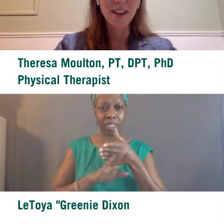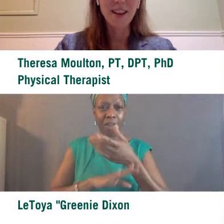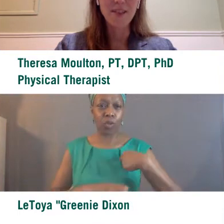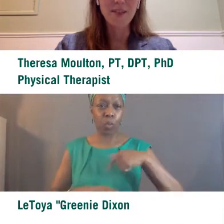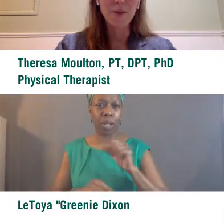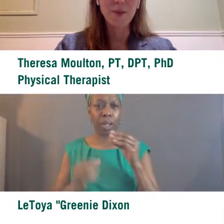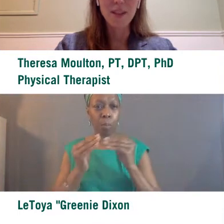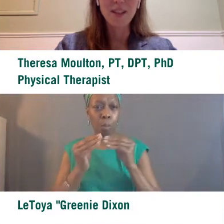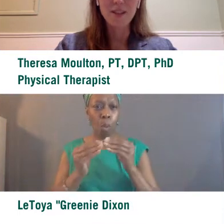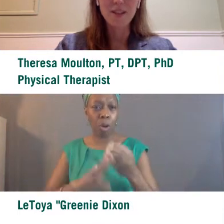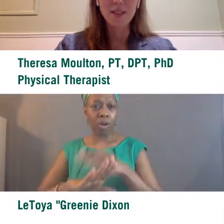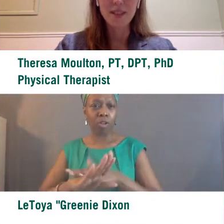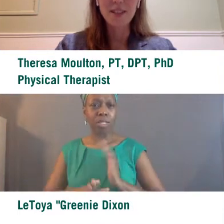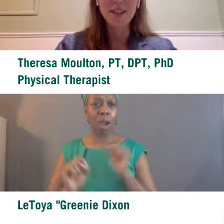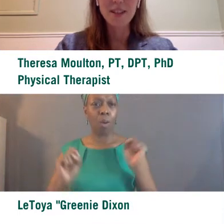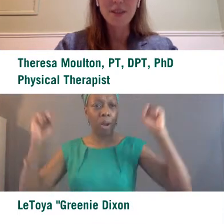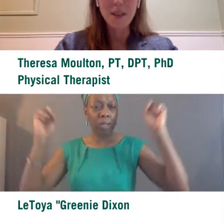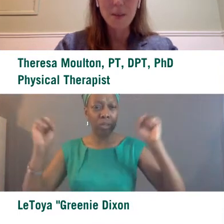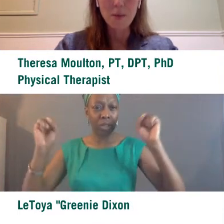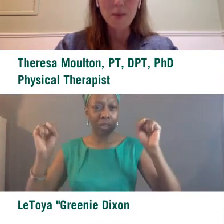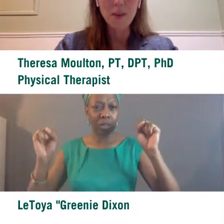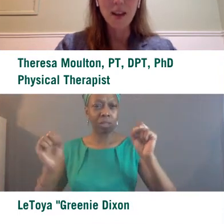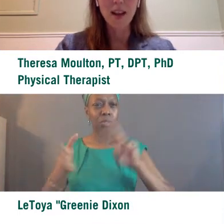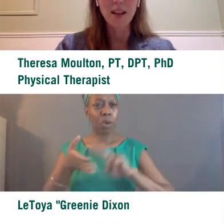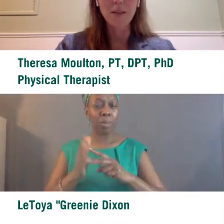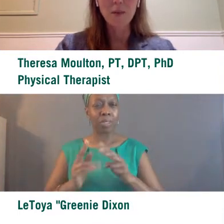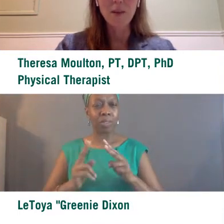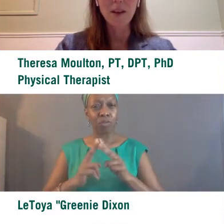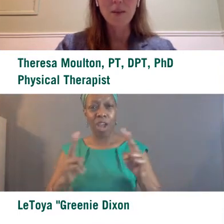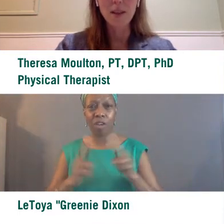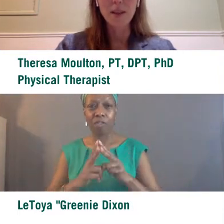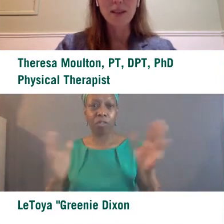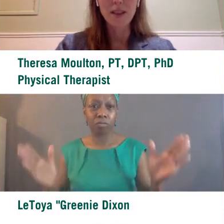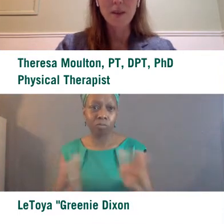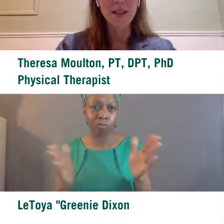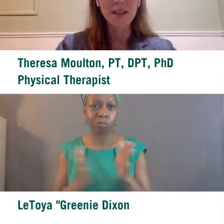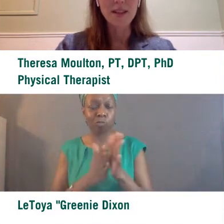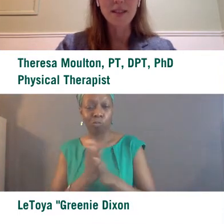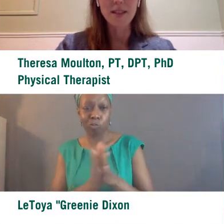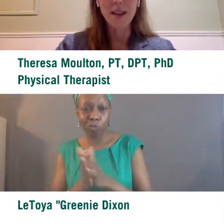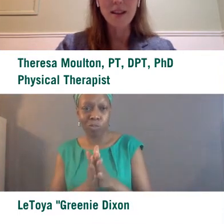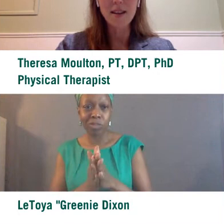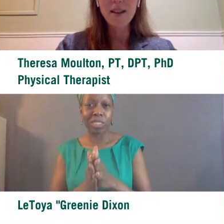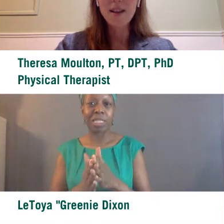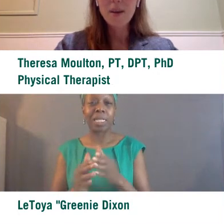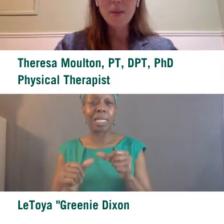that what we need to do is continue to keep moving and keep moving in ways that we can sustain,